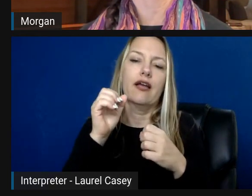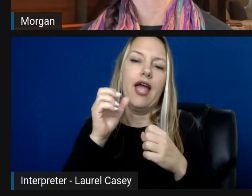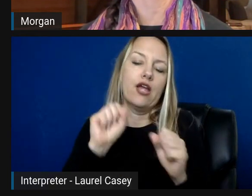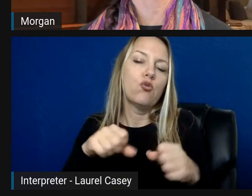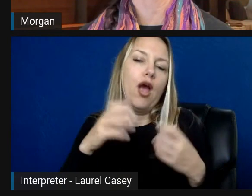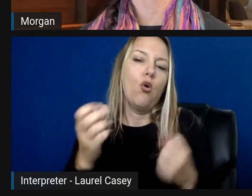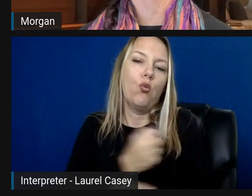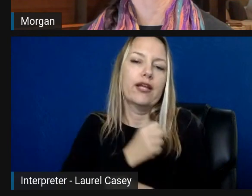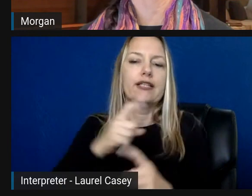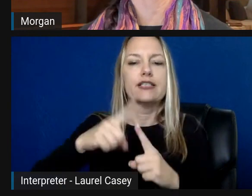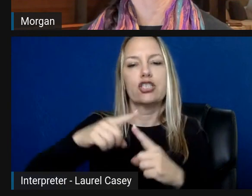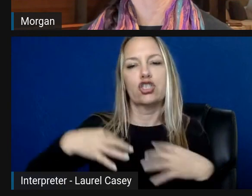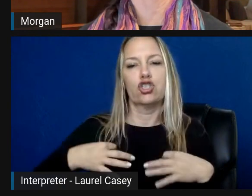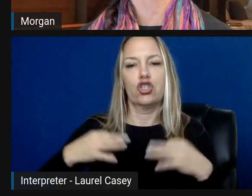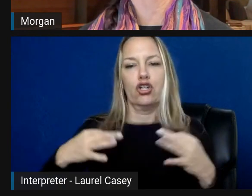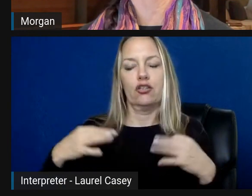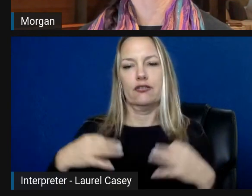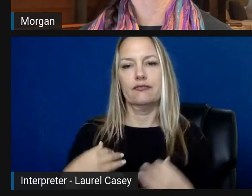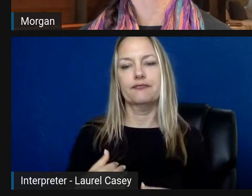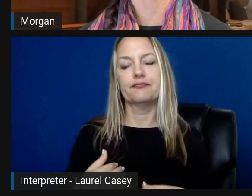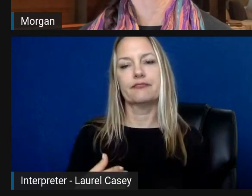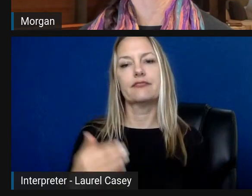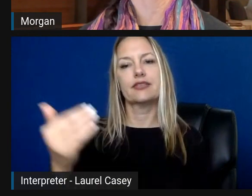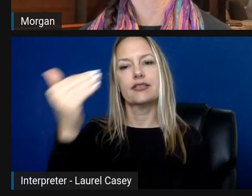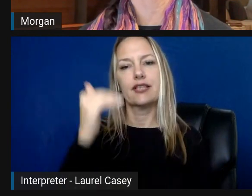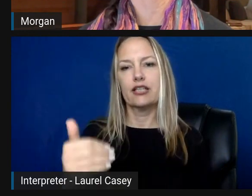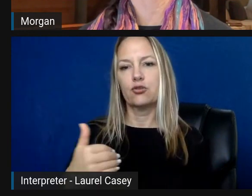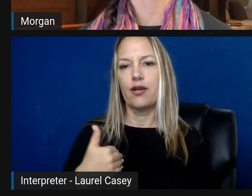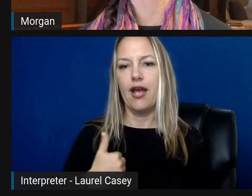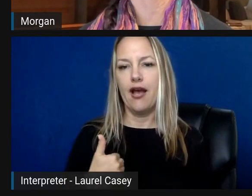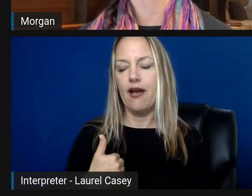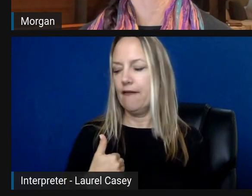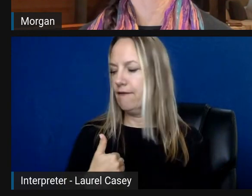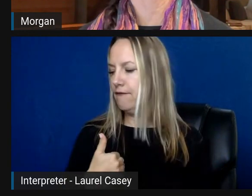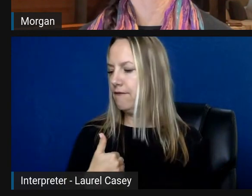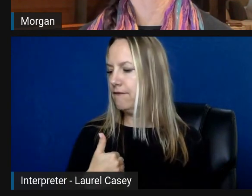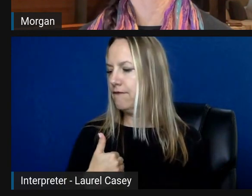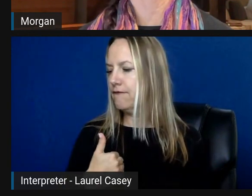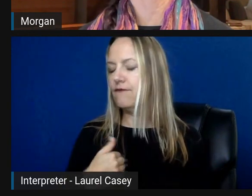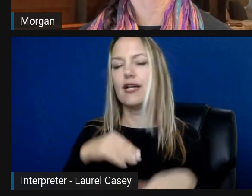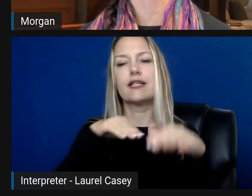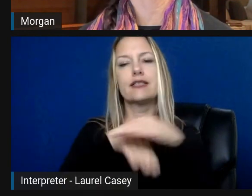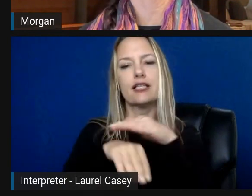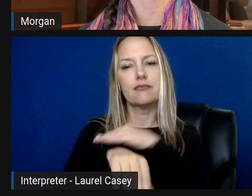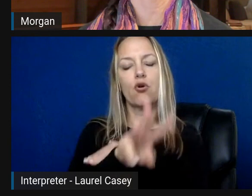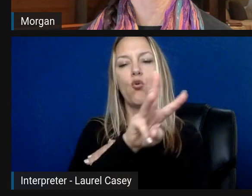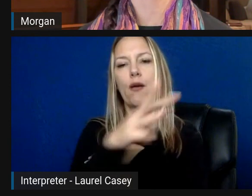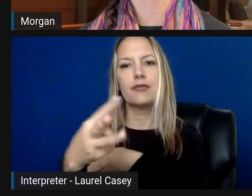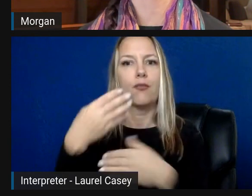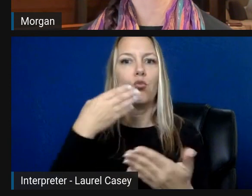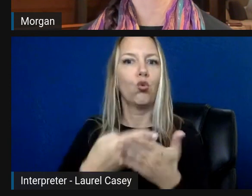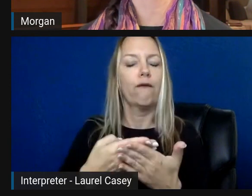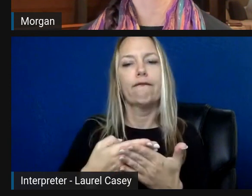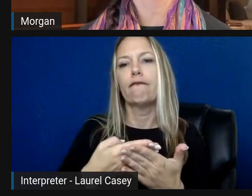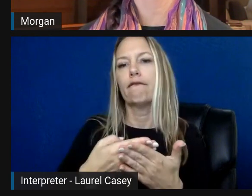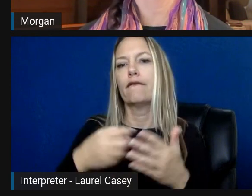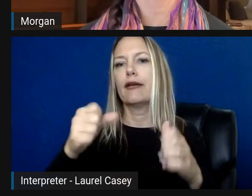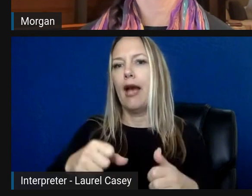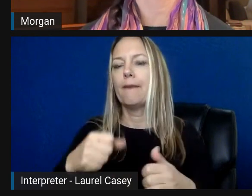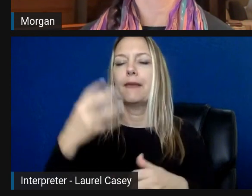Coming up next, please stay tune, we have the proof, accessible websites can be beautiful too, coming with Gary Osante